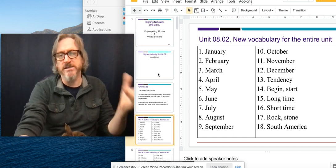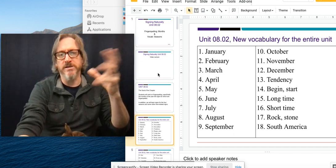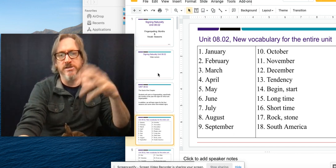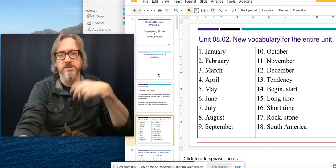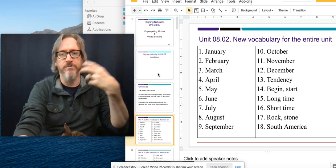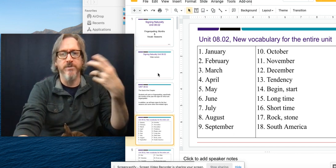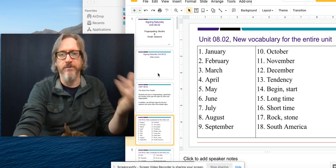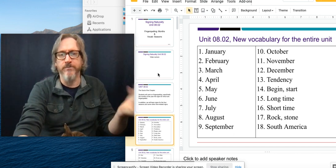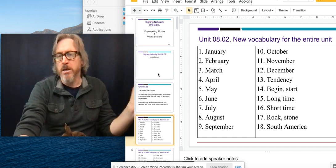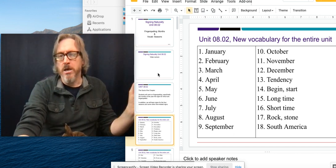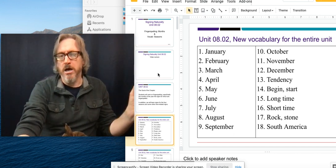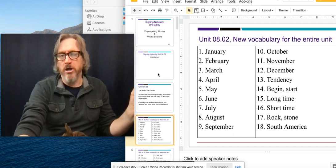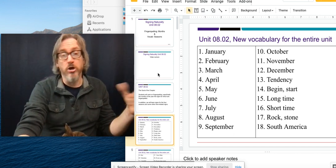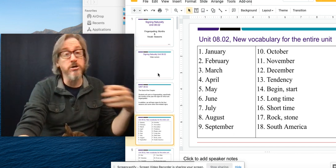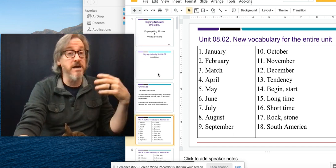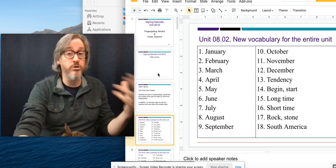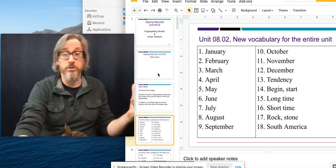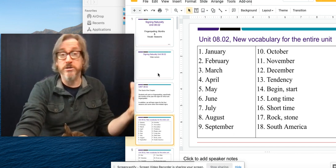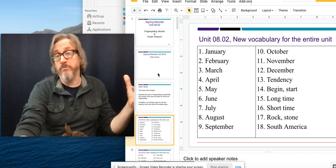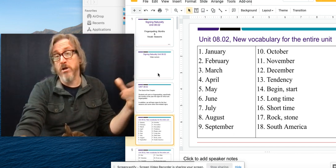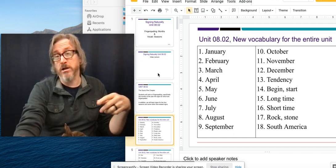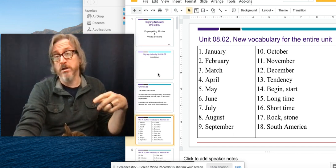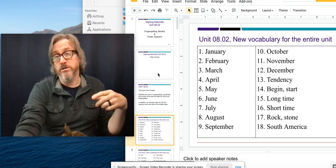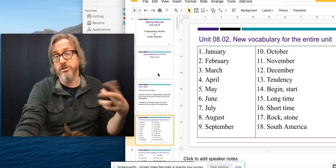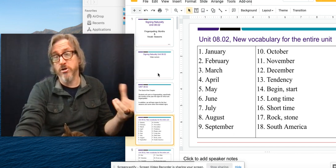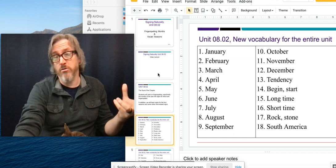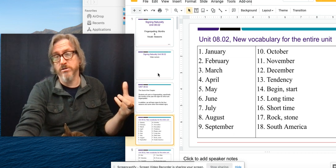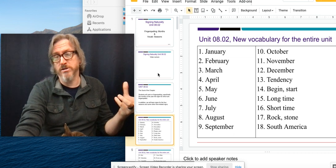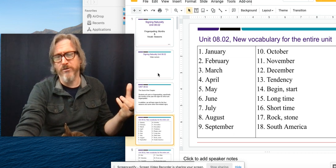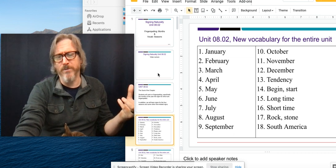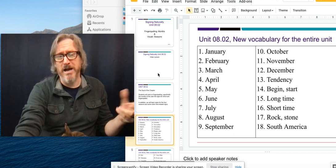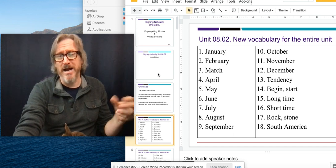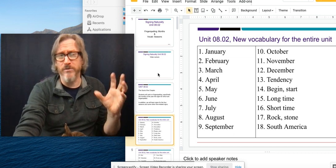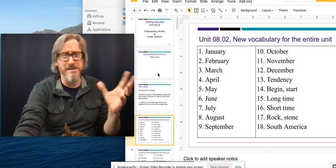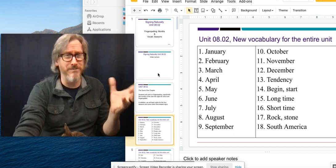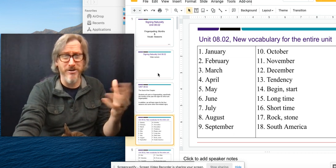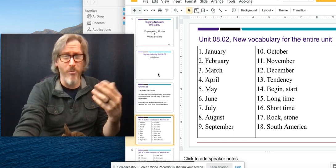something start something a long time short time rock stone South America I know these seem like